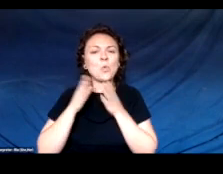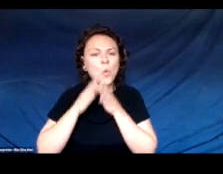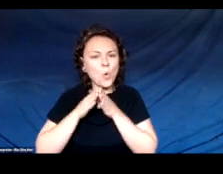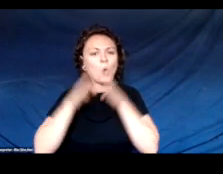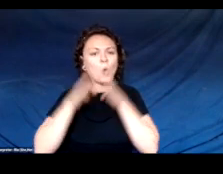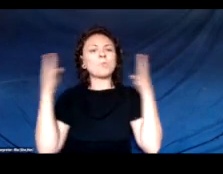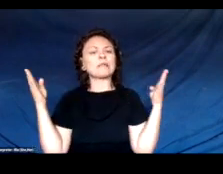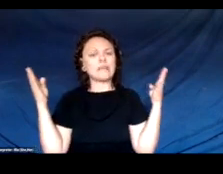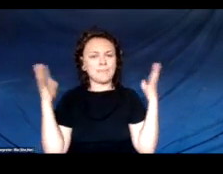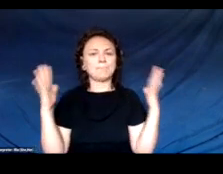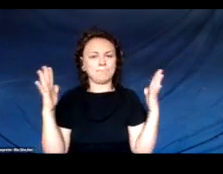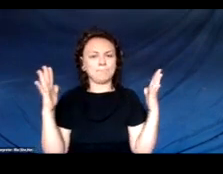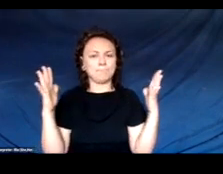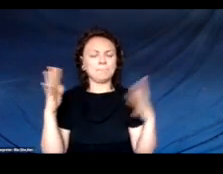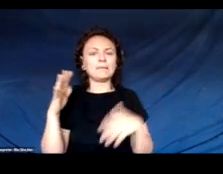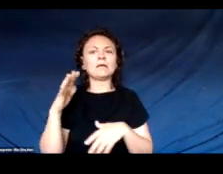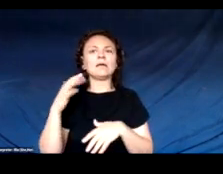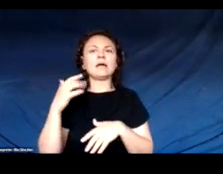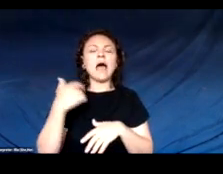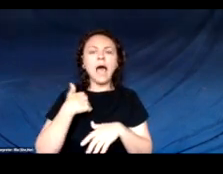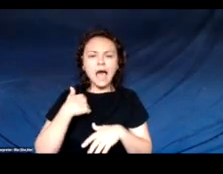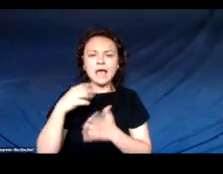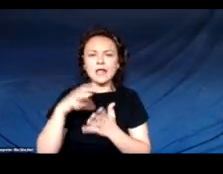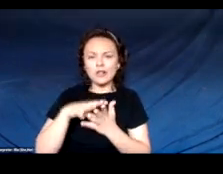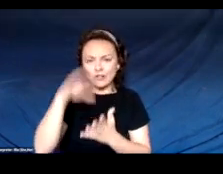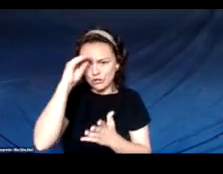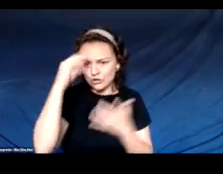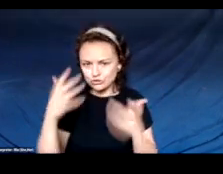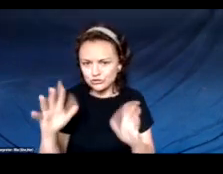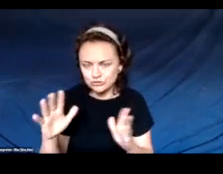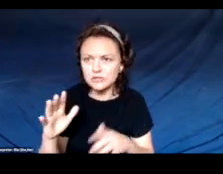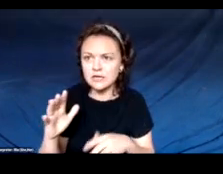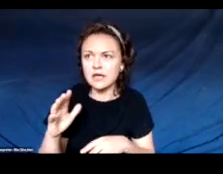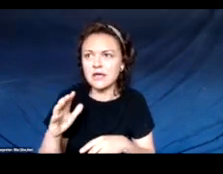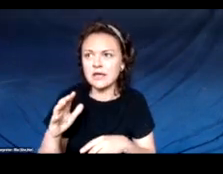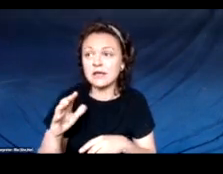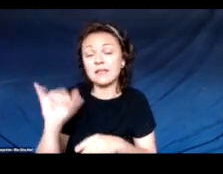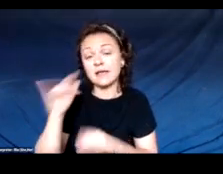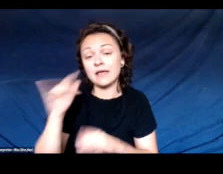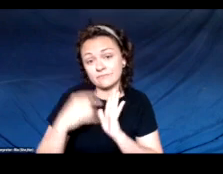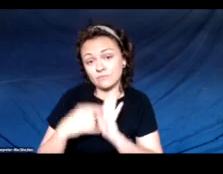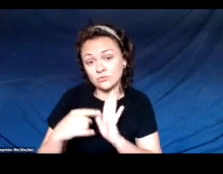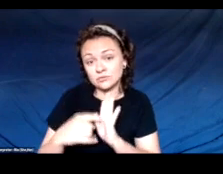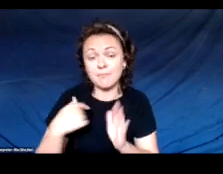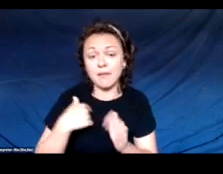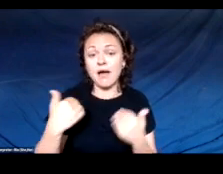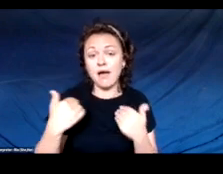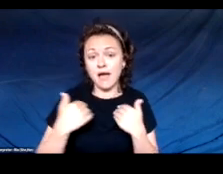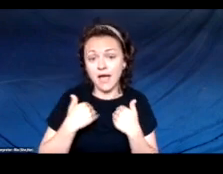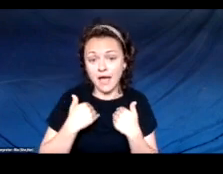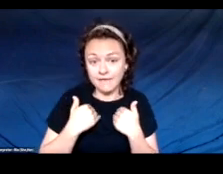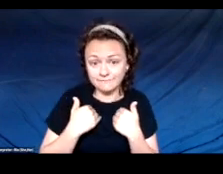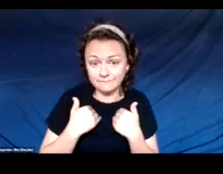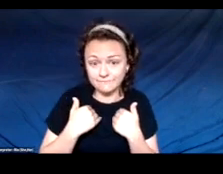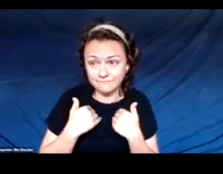like I have a pouch that I bring with me everywhere that I put in my diaper bag.